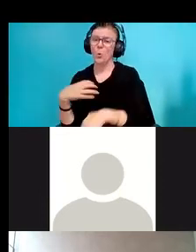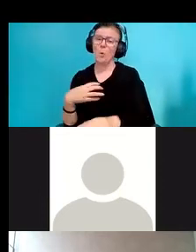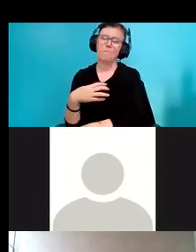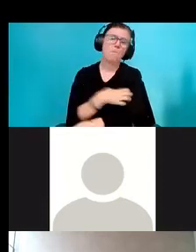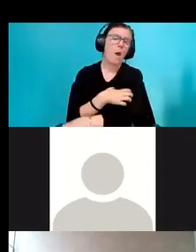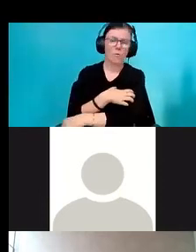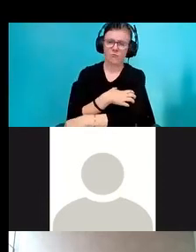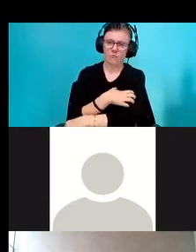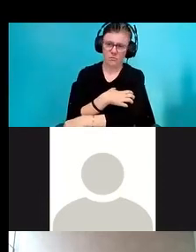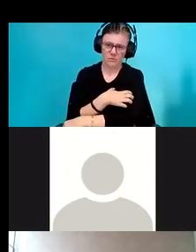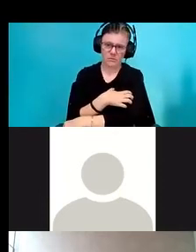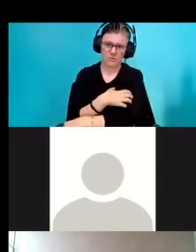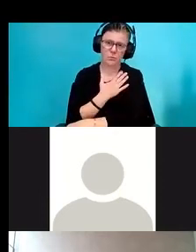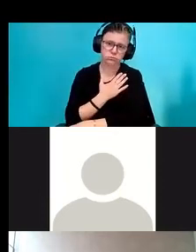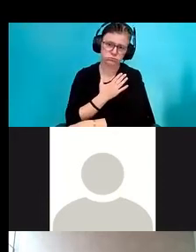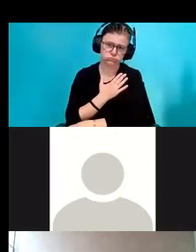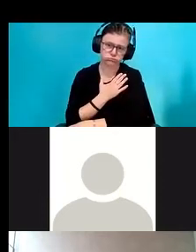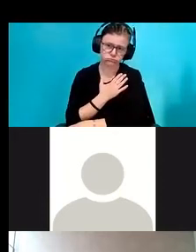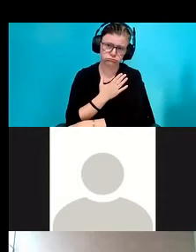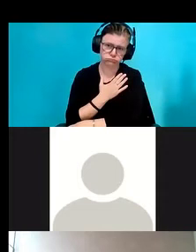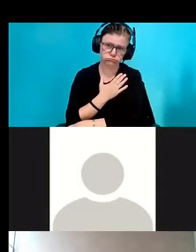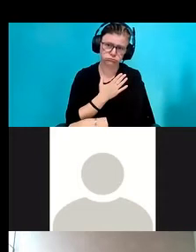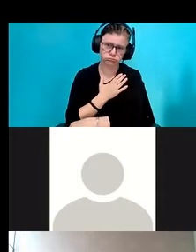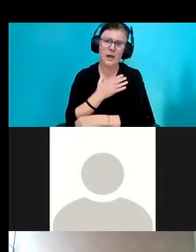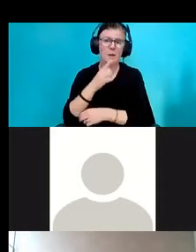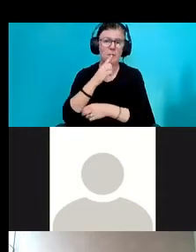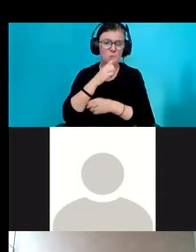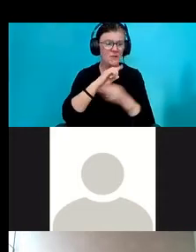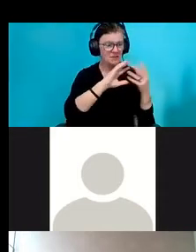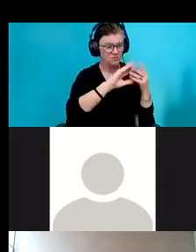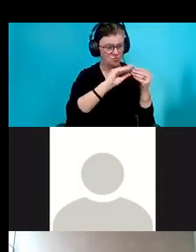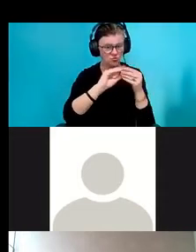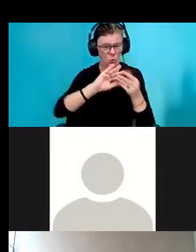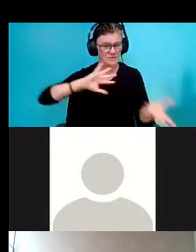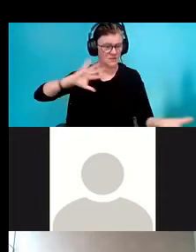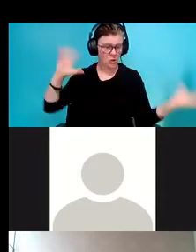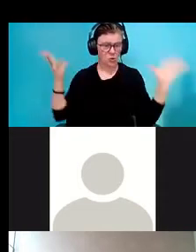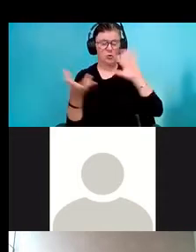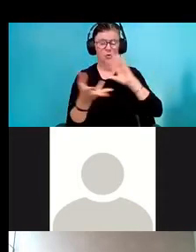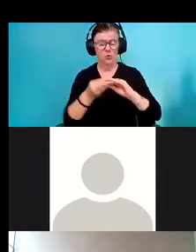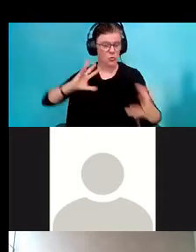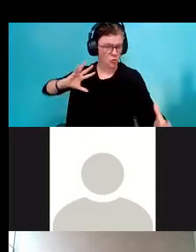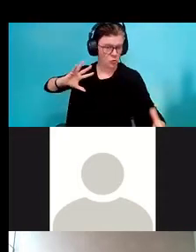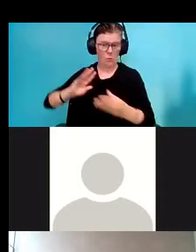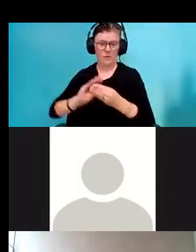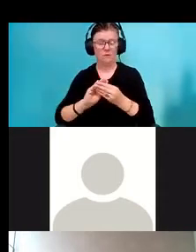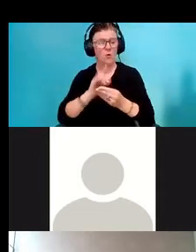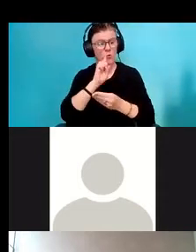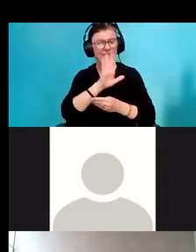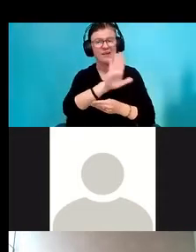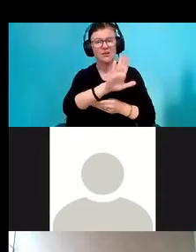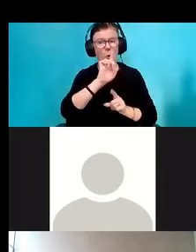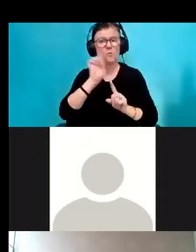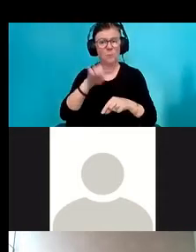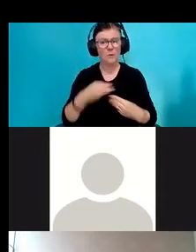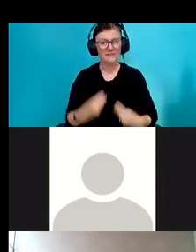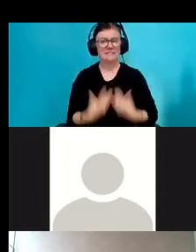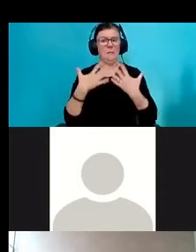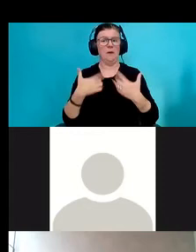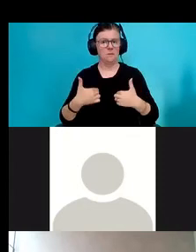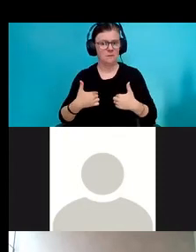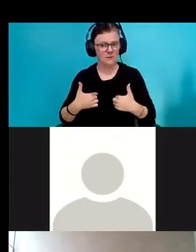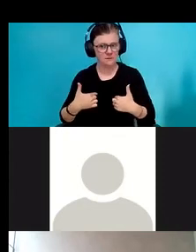So in a cumulative sense, I feel so inspired by the work that's